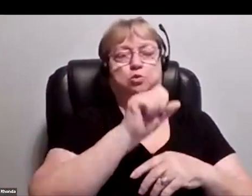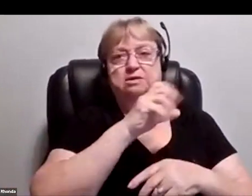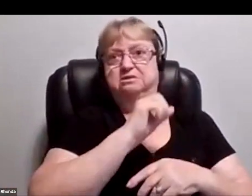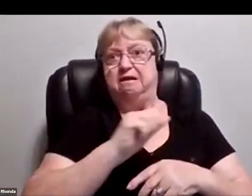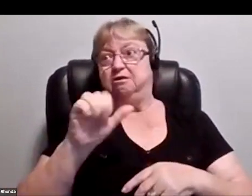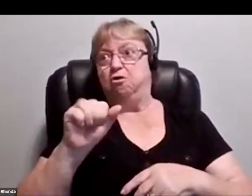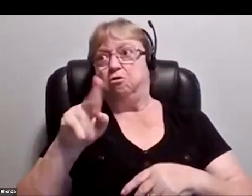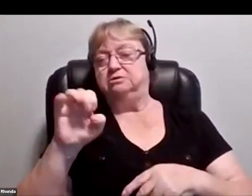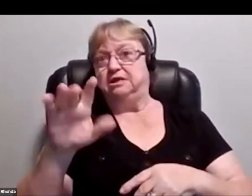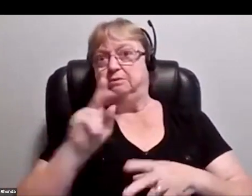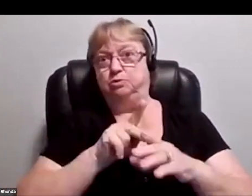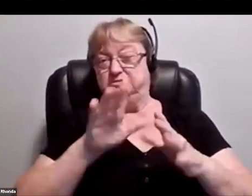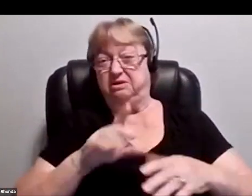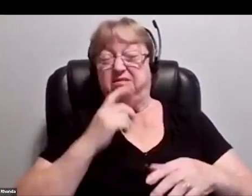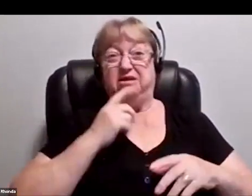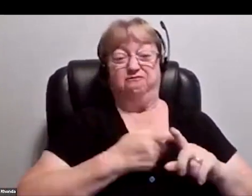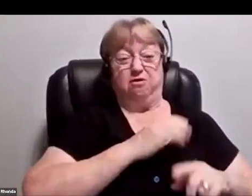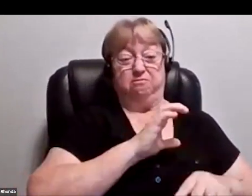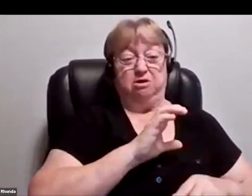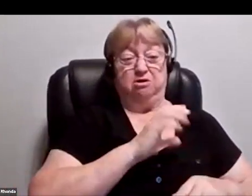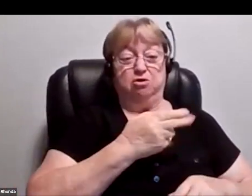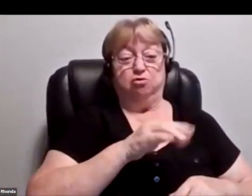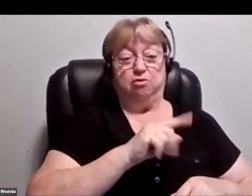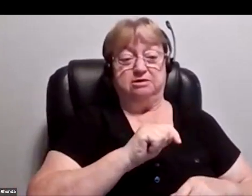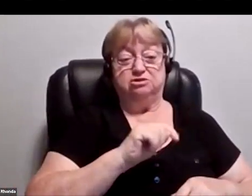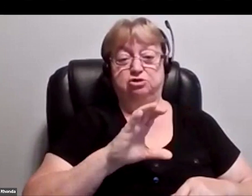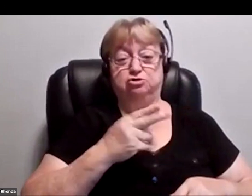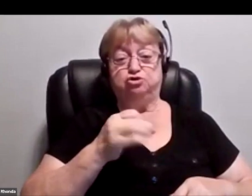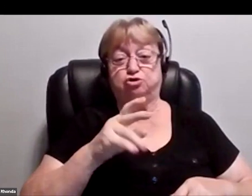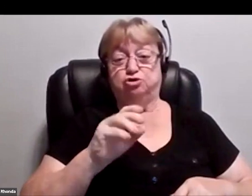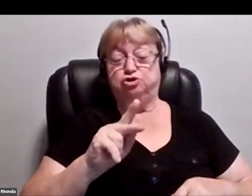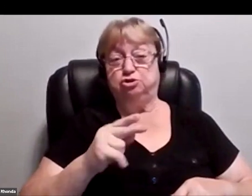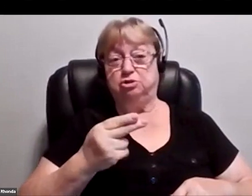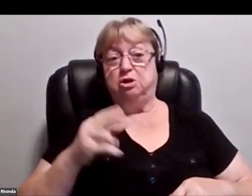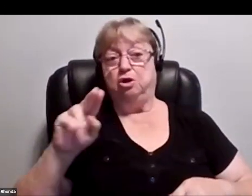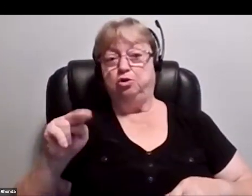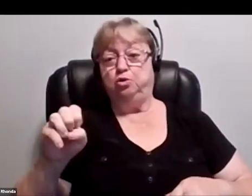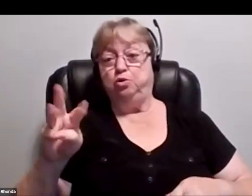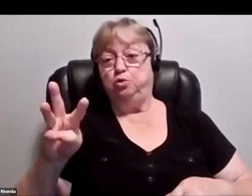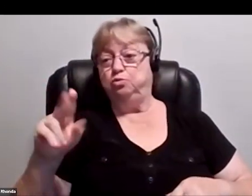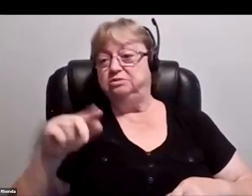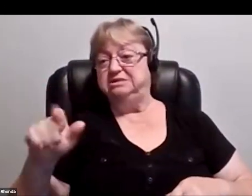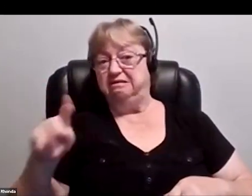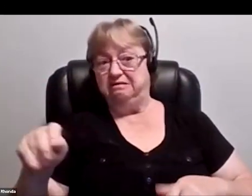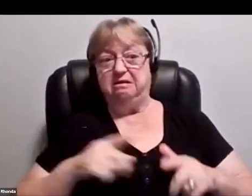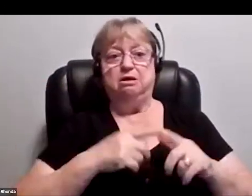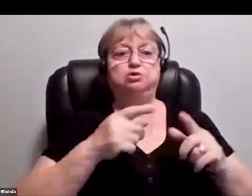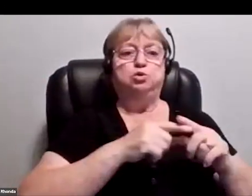They travel from Christchurch, New Zealand to McMurdo, and then if you're working at the South Pole, to the South Pole.